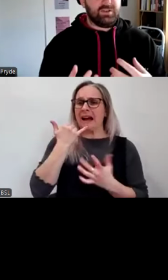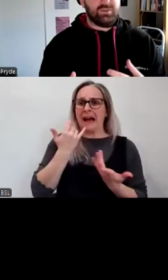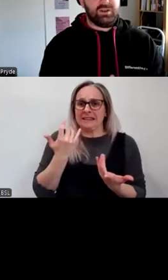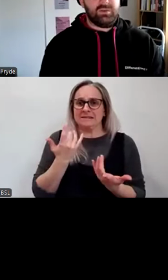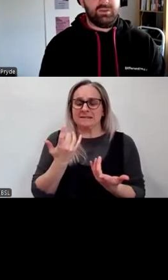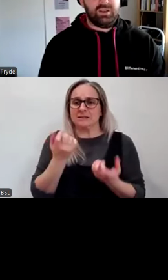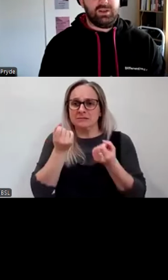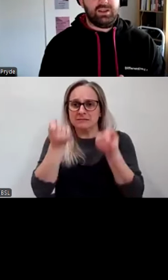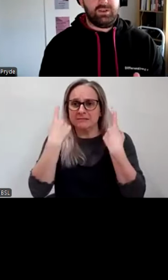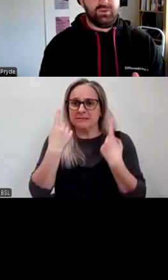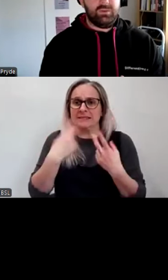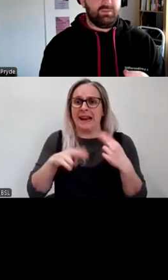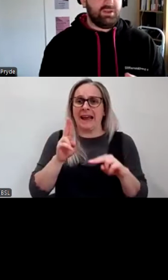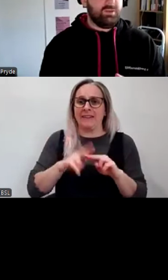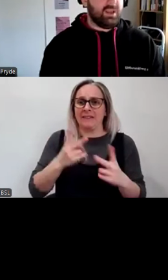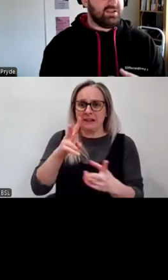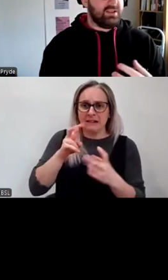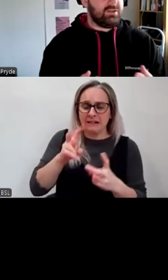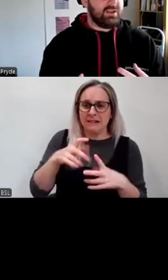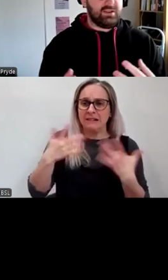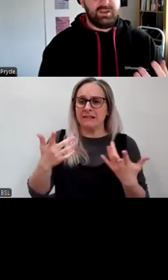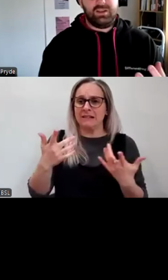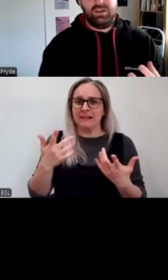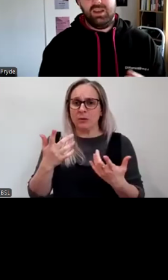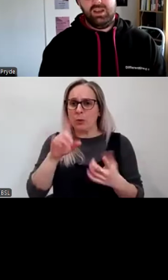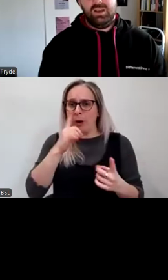the first word out can be quite difficult when people can't see you trying to speak,